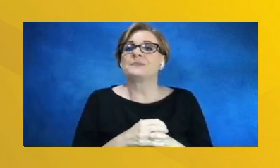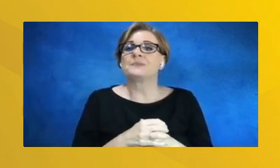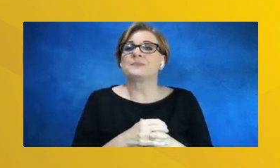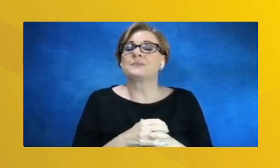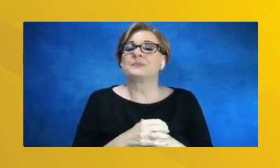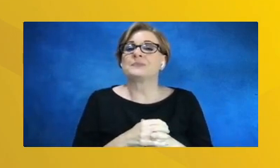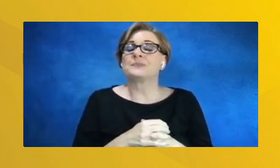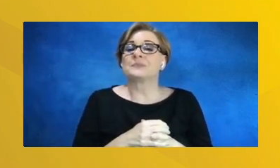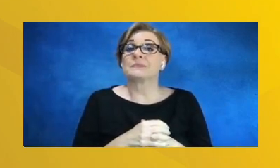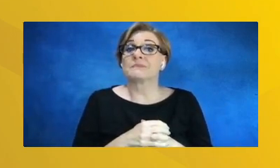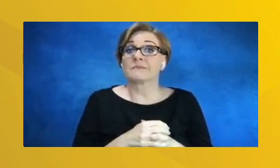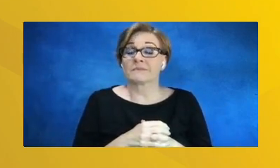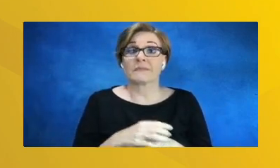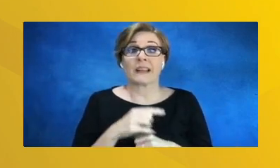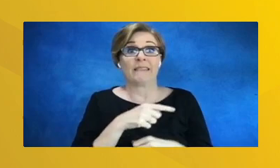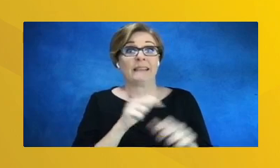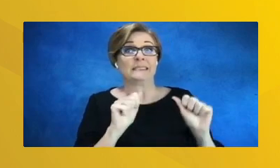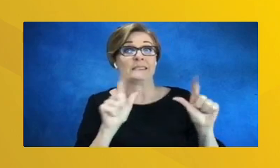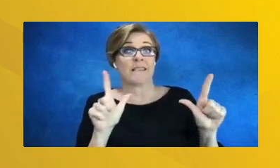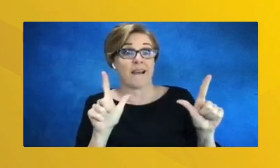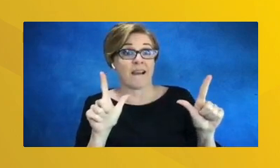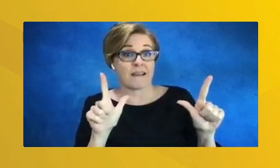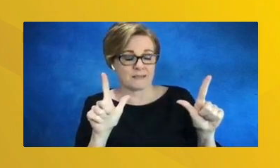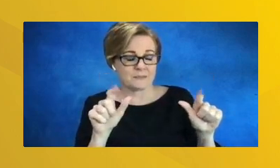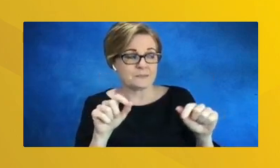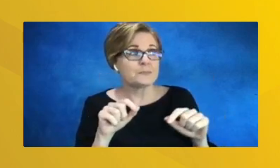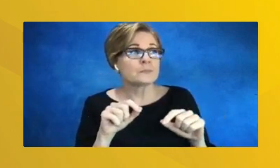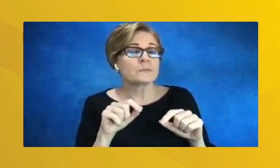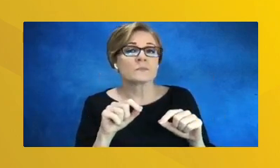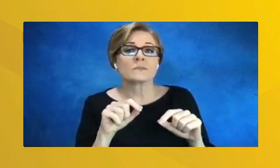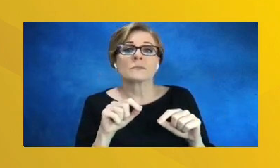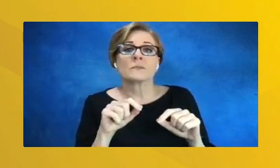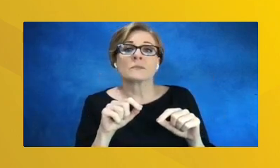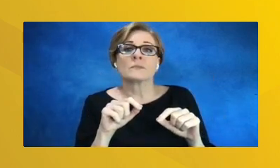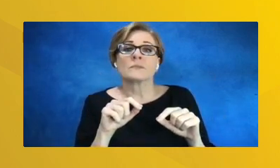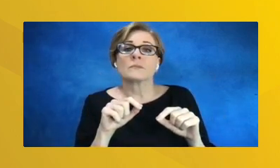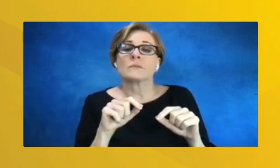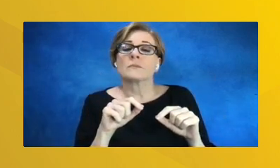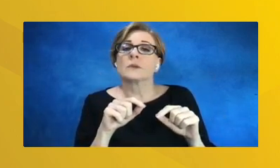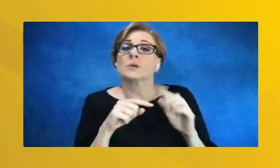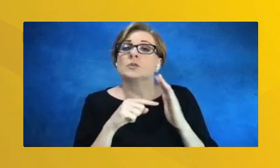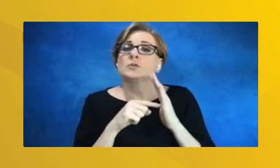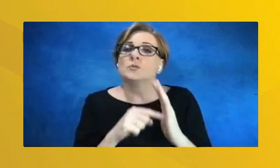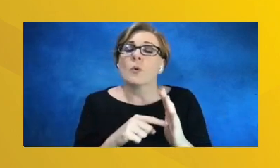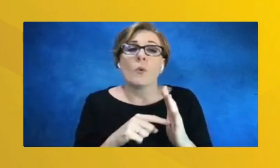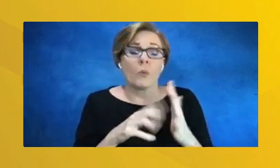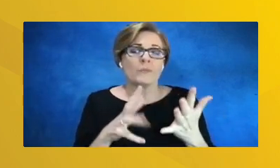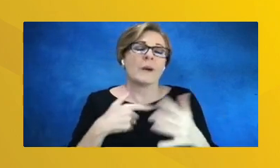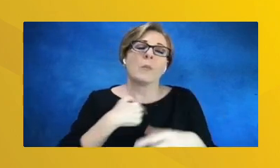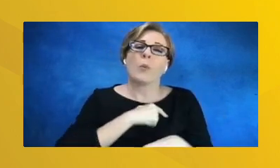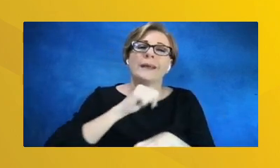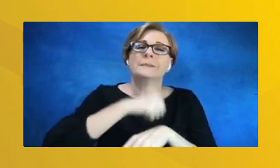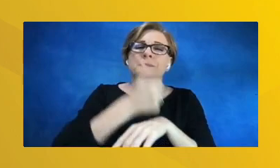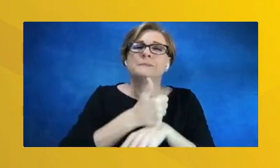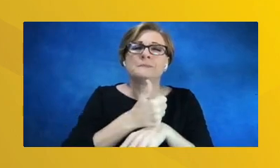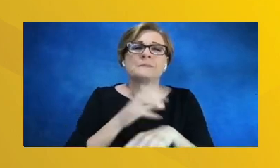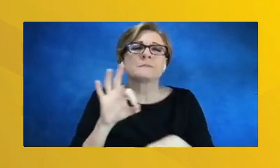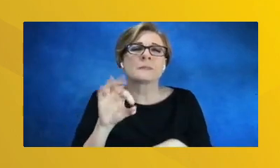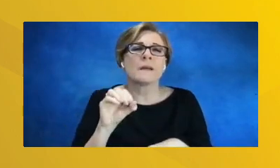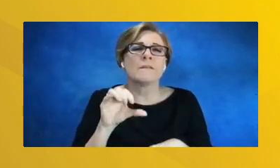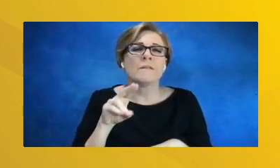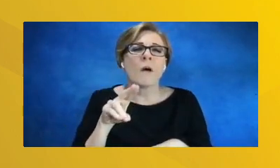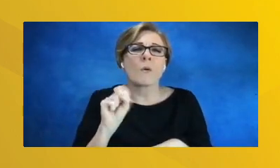So something that we did is we had focus groups that included 50 Head Start teachers.